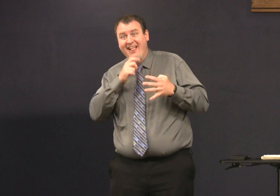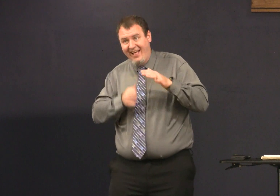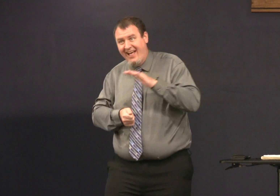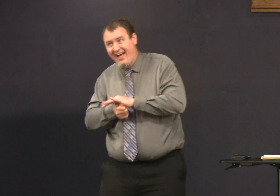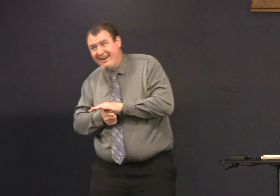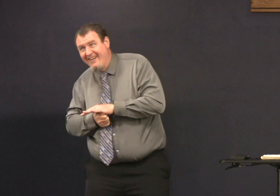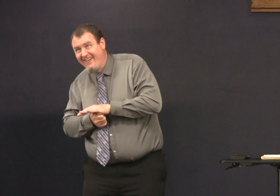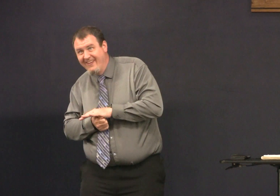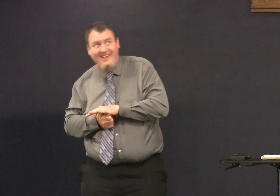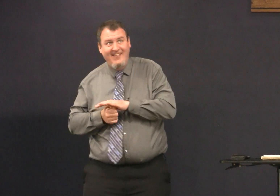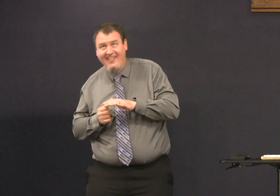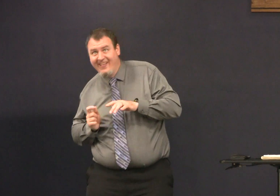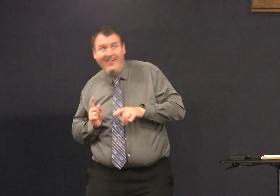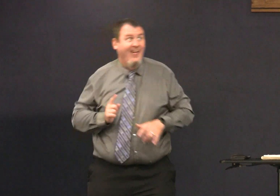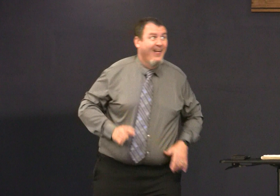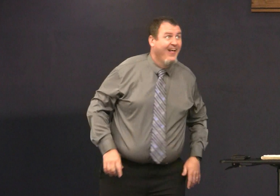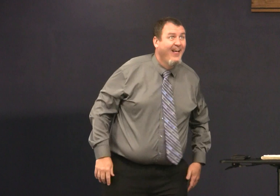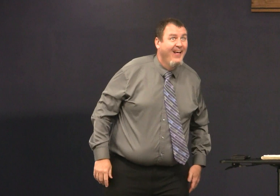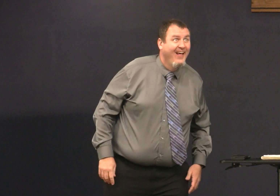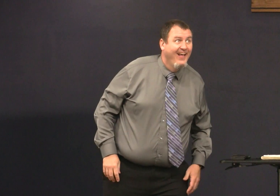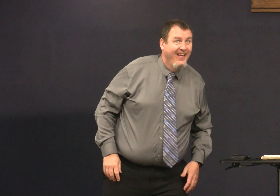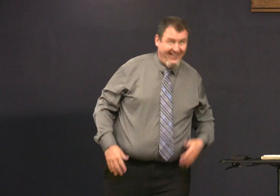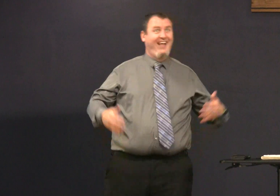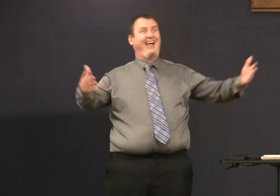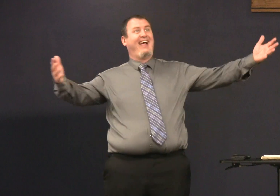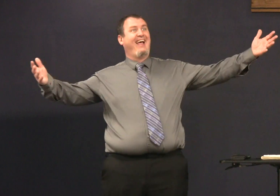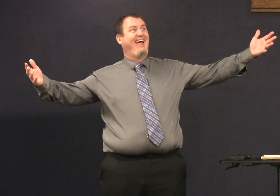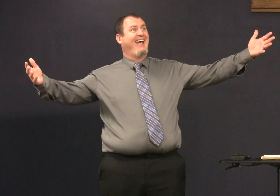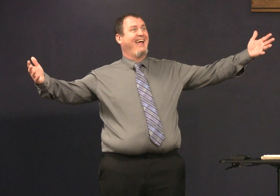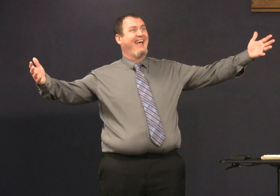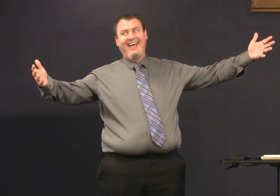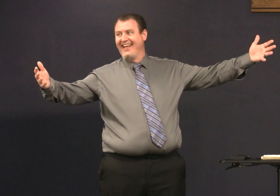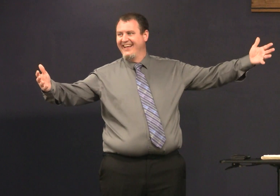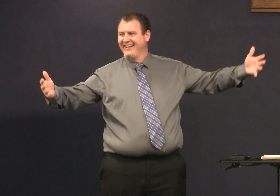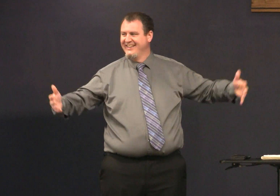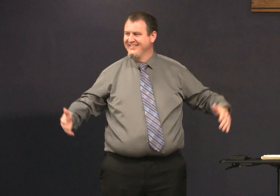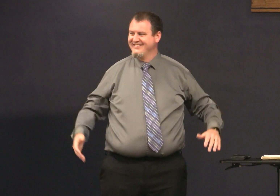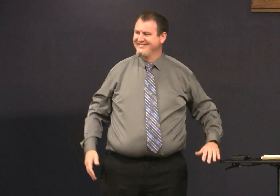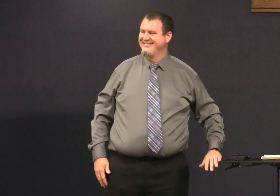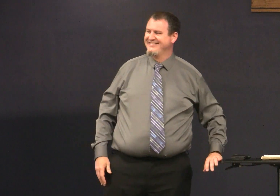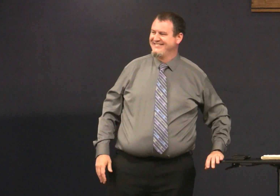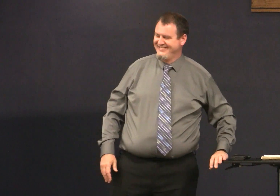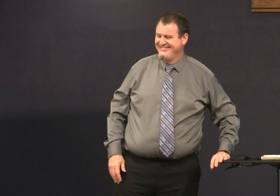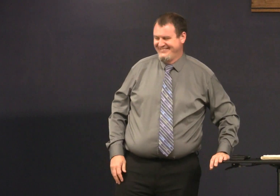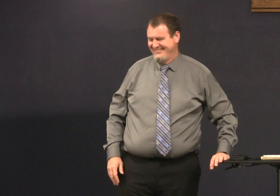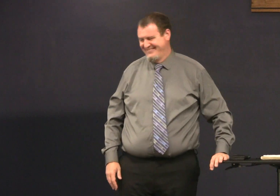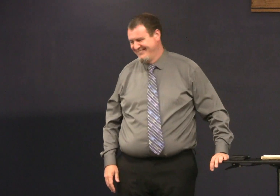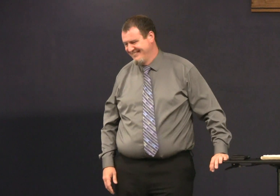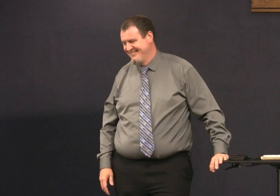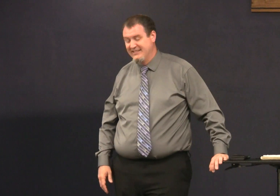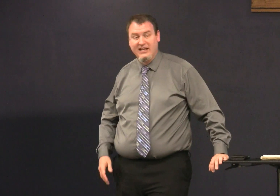perfect at it but he knows how to hide and then comes out and kind of misses the point but